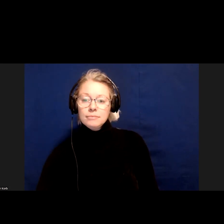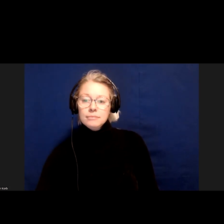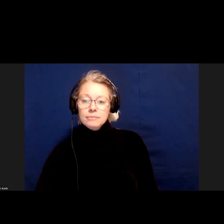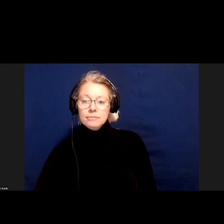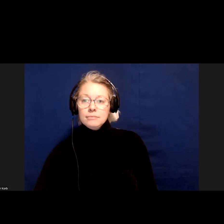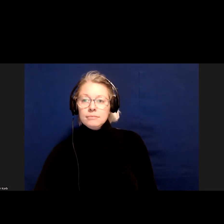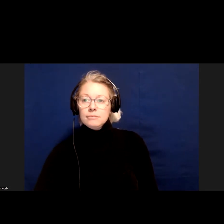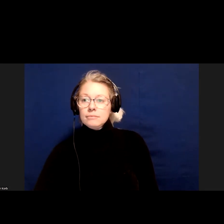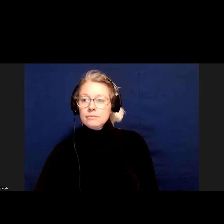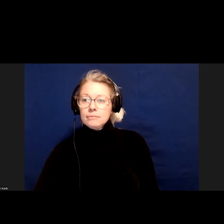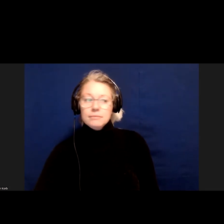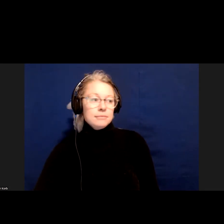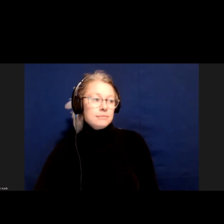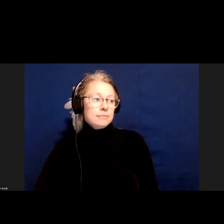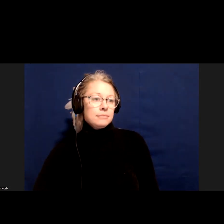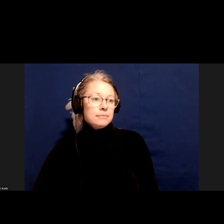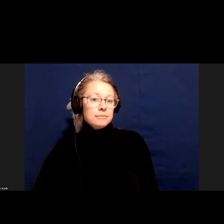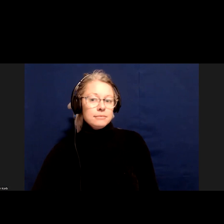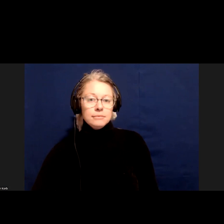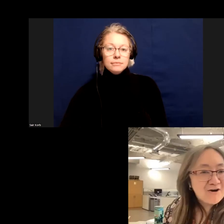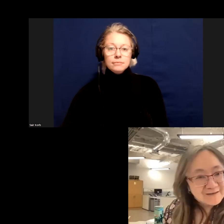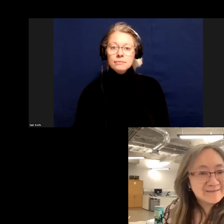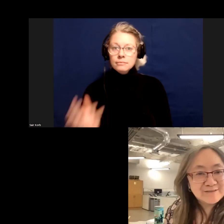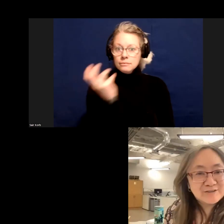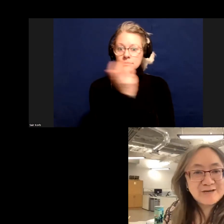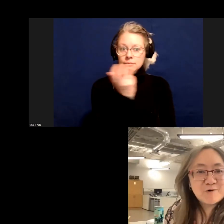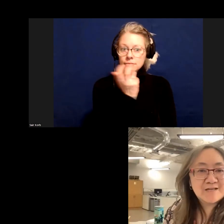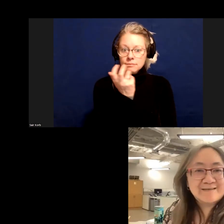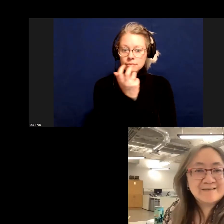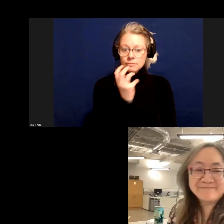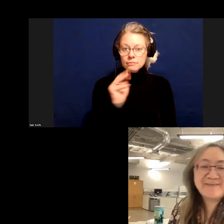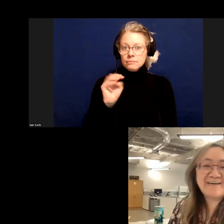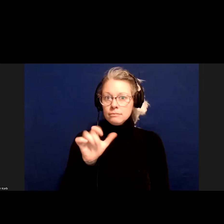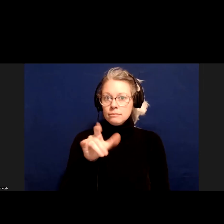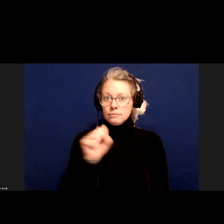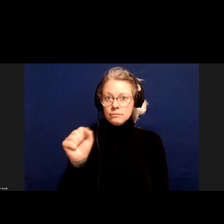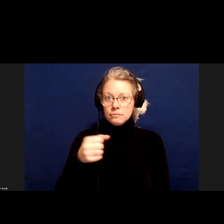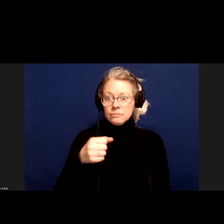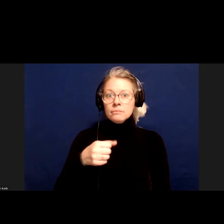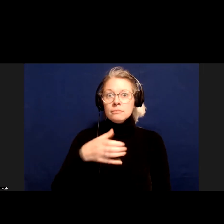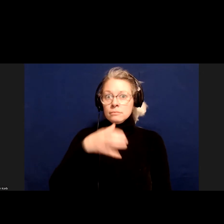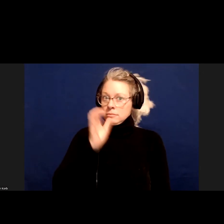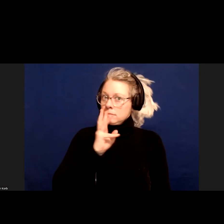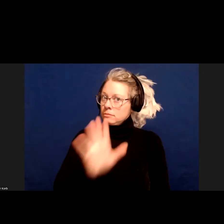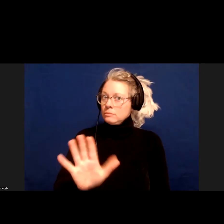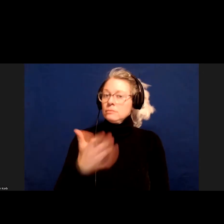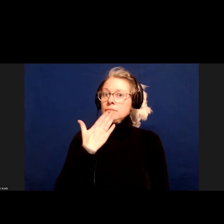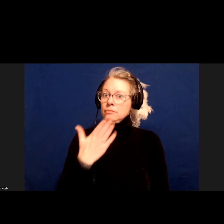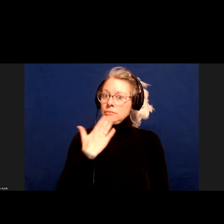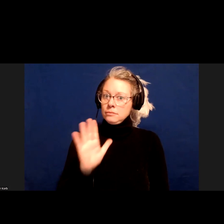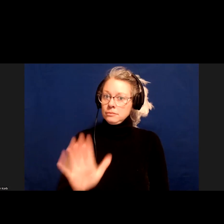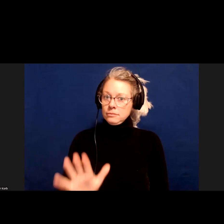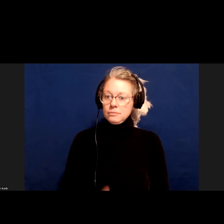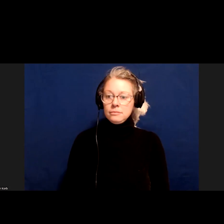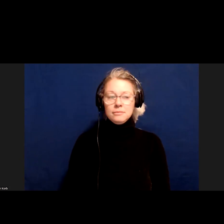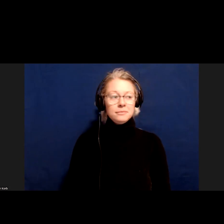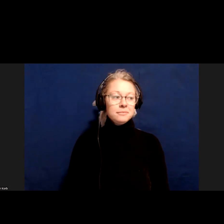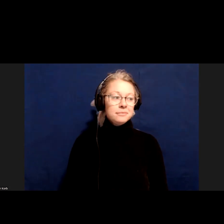Patti Pon: Melissa, take a long drink of water. Thank you so much. As you can see, there has